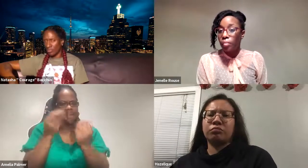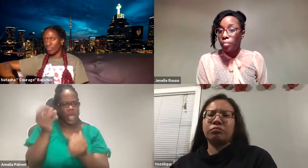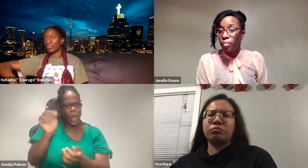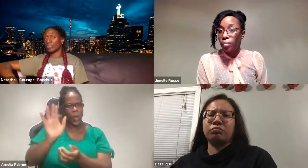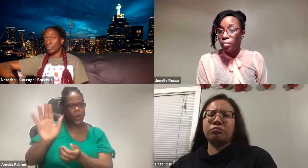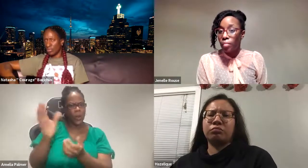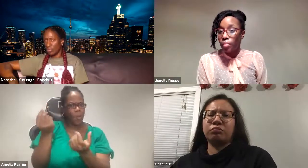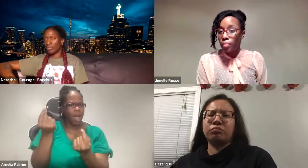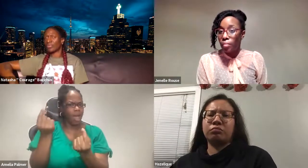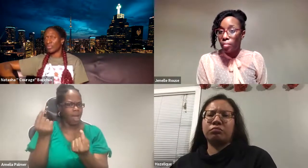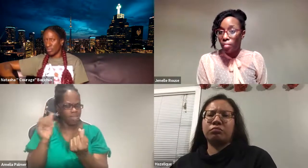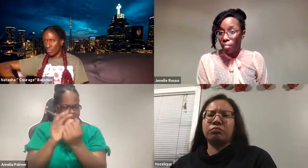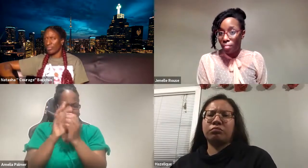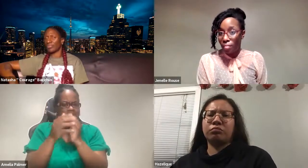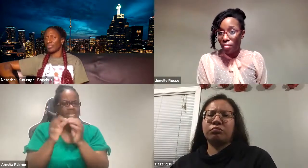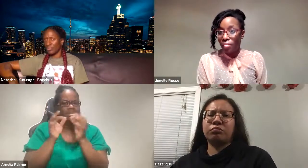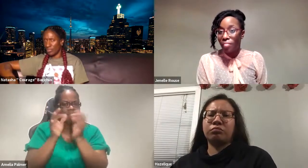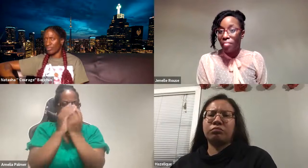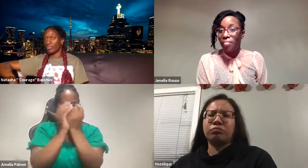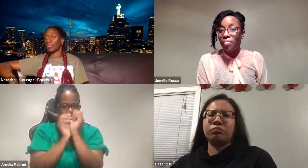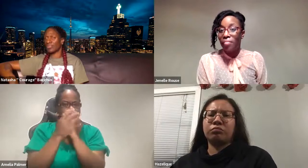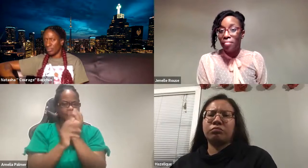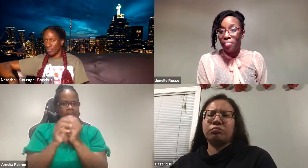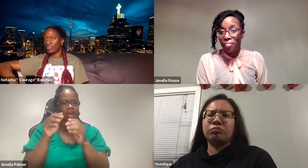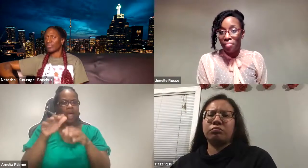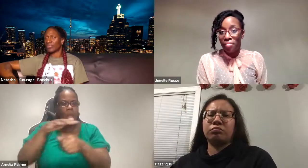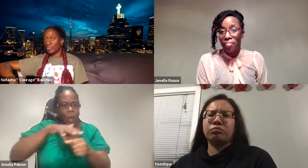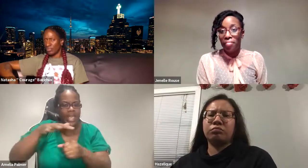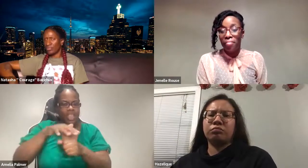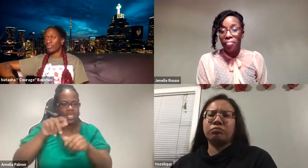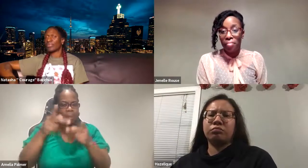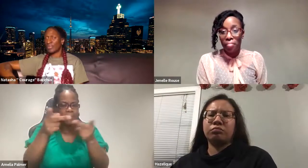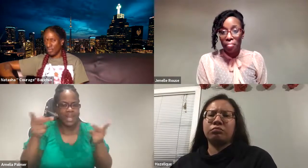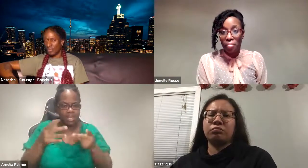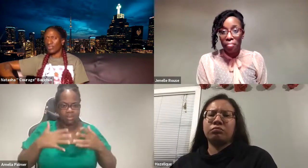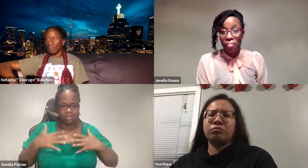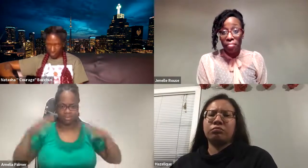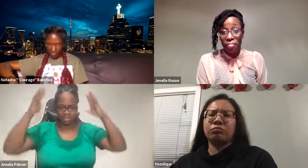to deaf-blind people you have to often describe how people look you, have to also describe